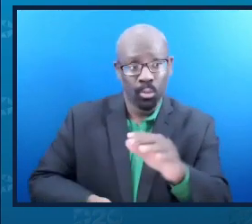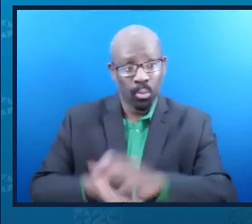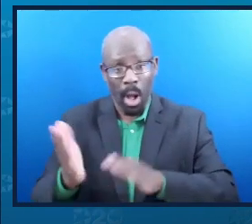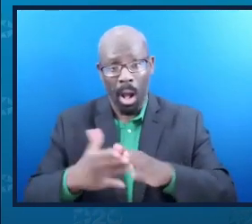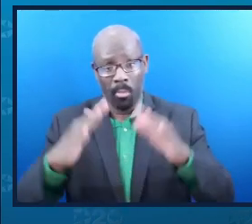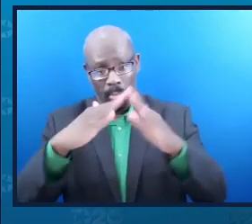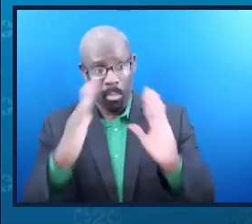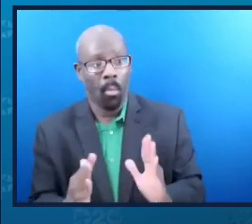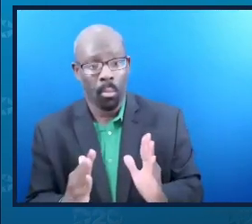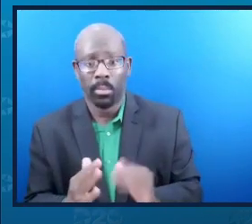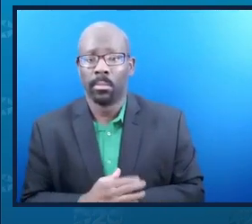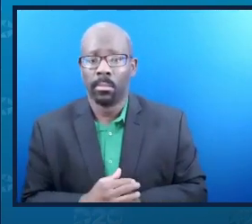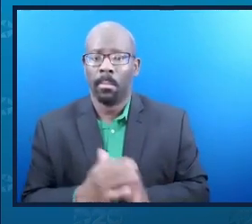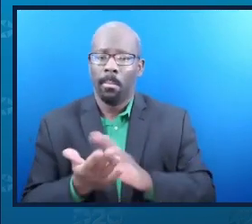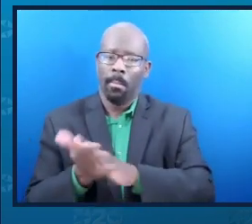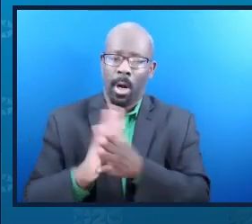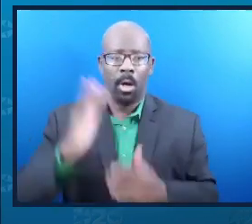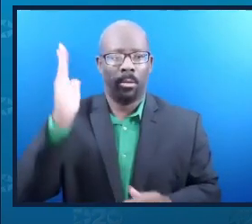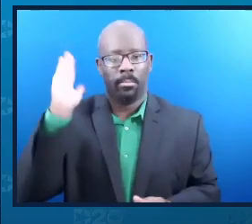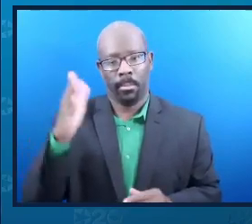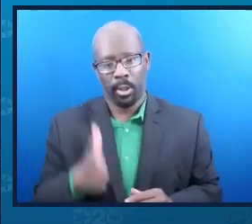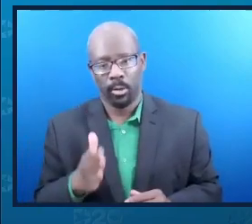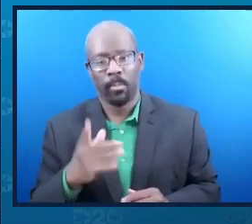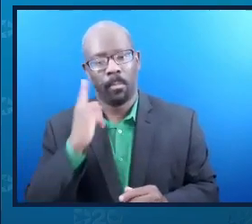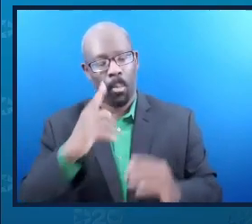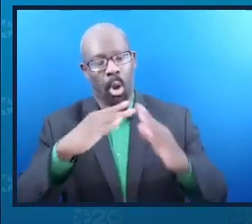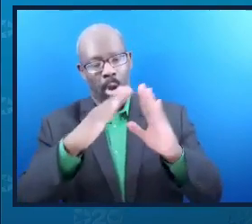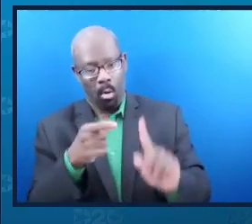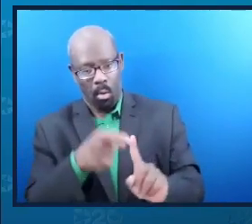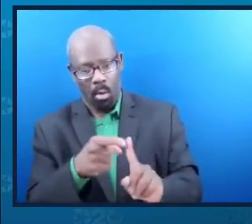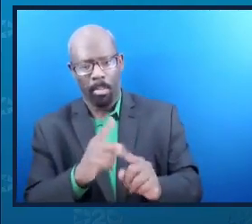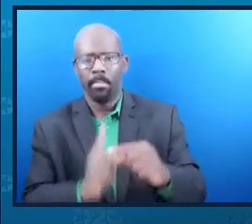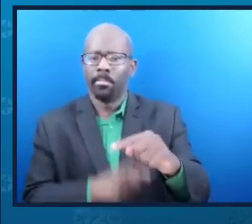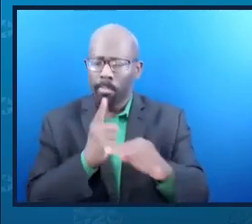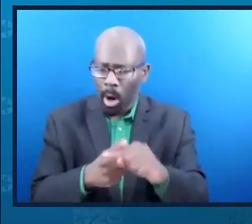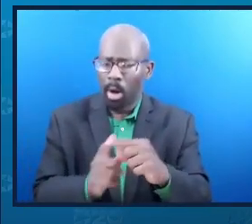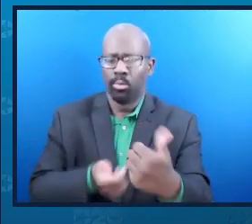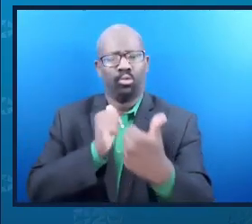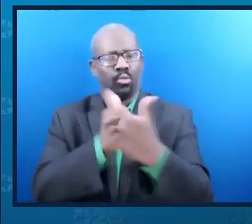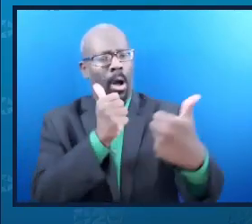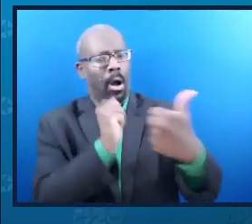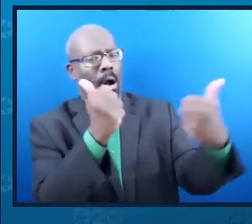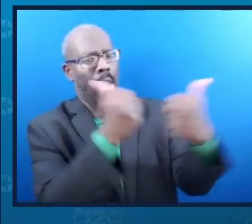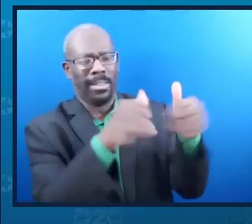TO SPEAKER OF THE HOUSE.